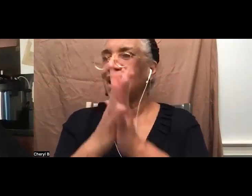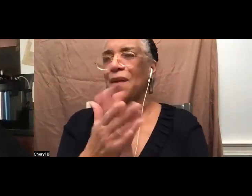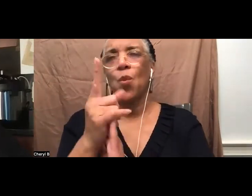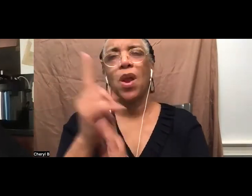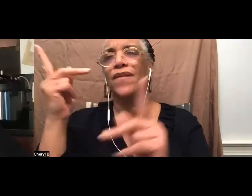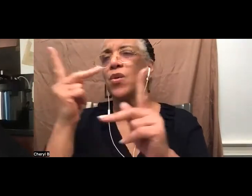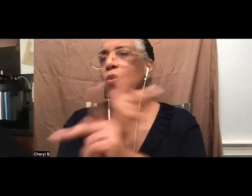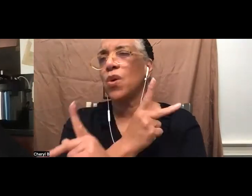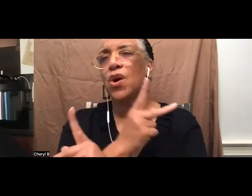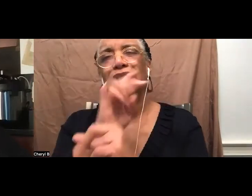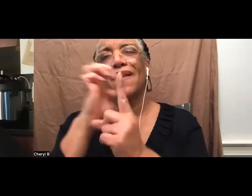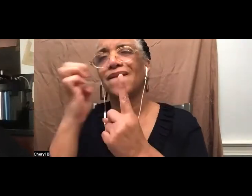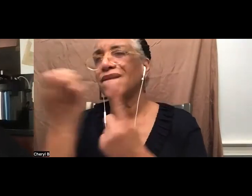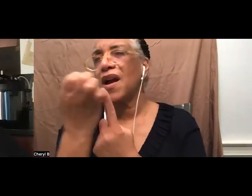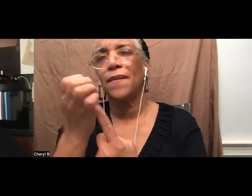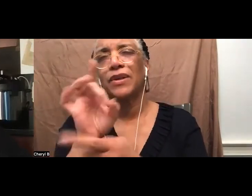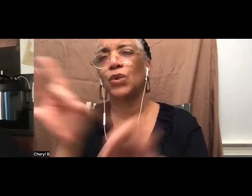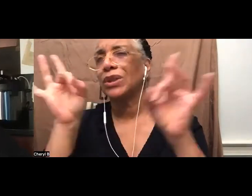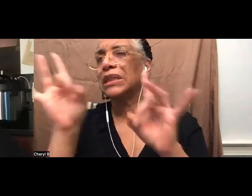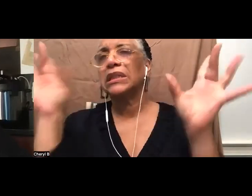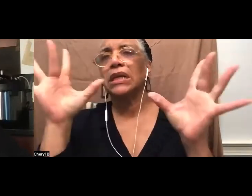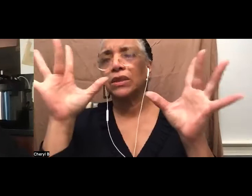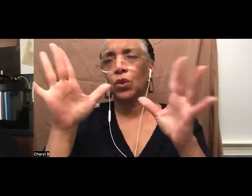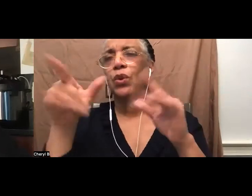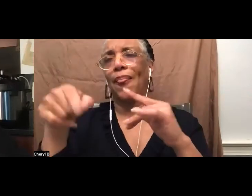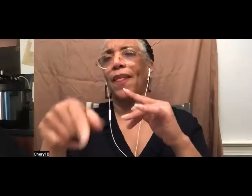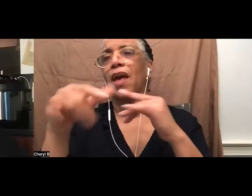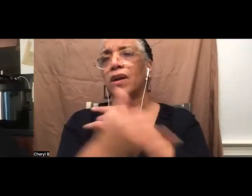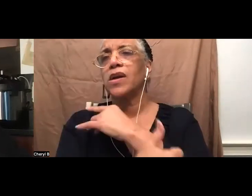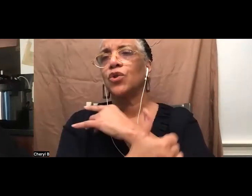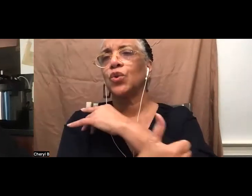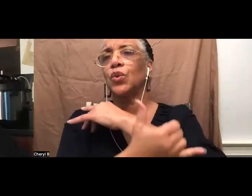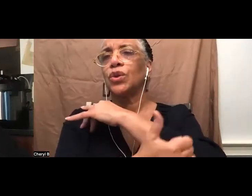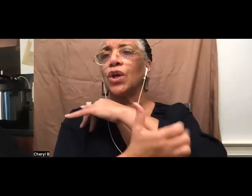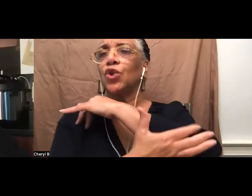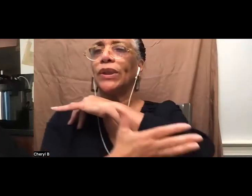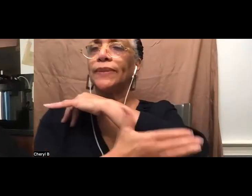environmental disasters in the country's history,